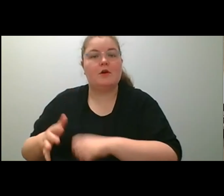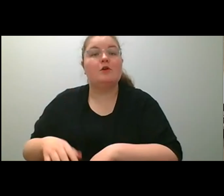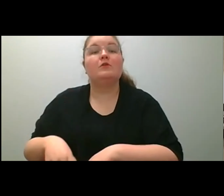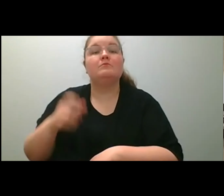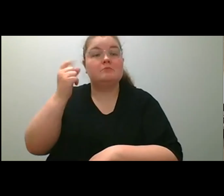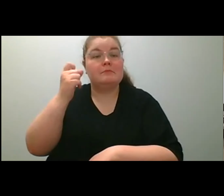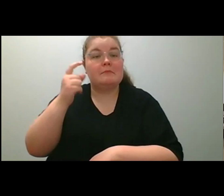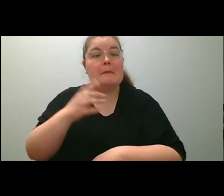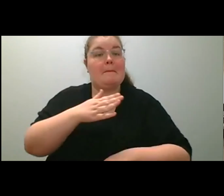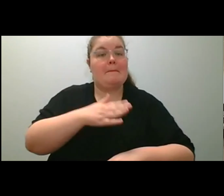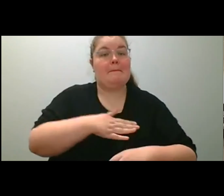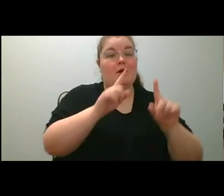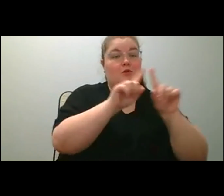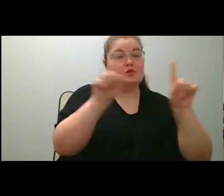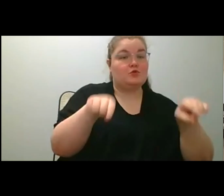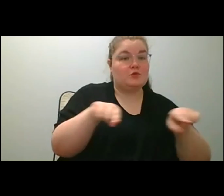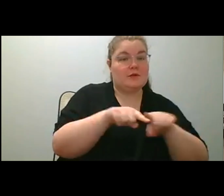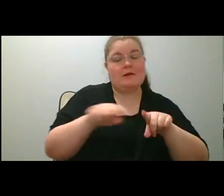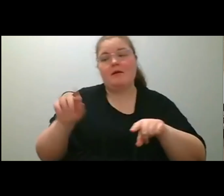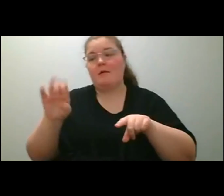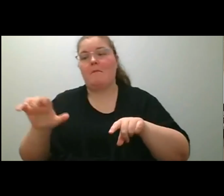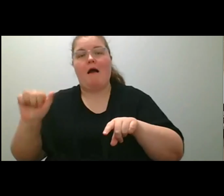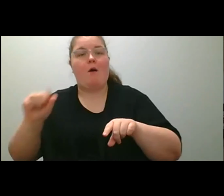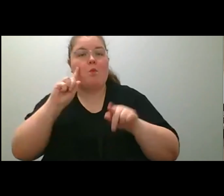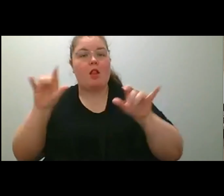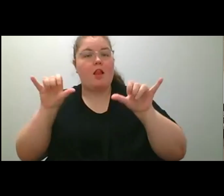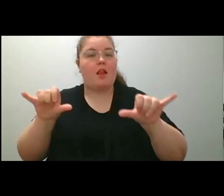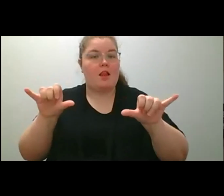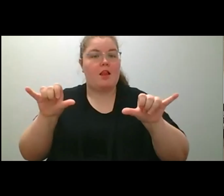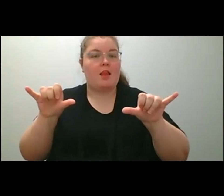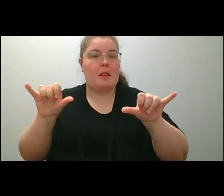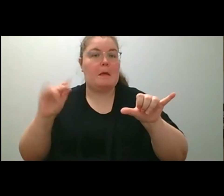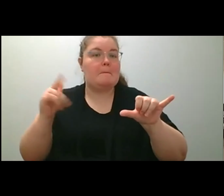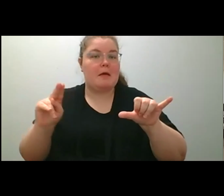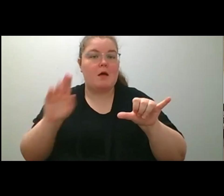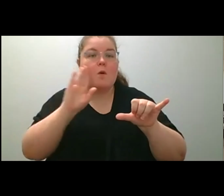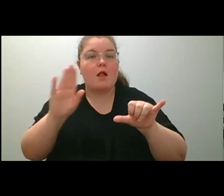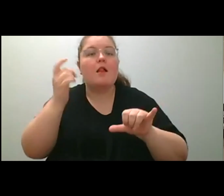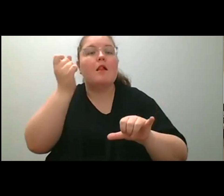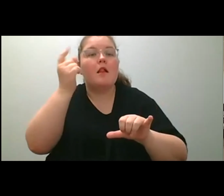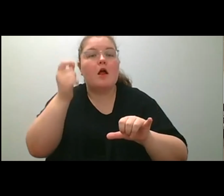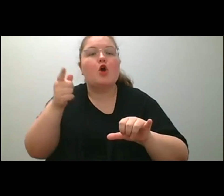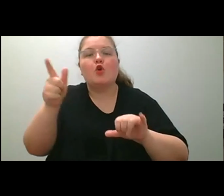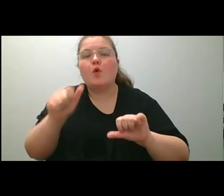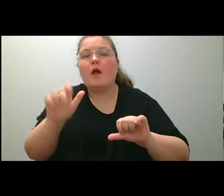will be pinned during the presentation. Of course, feel free to make adjustments as necessary for yourselves with the screen.